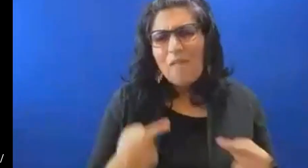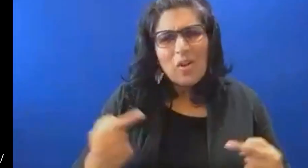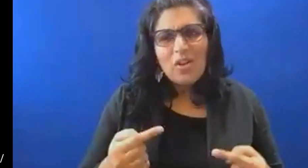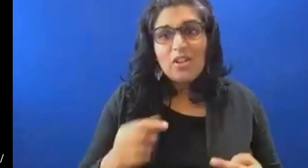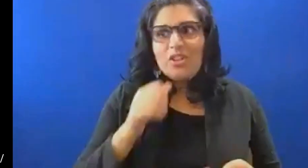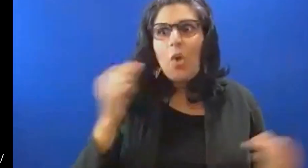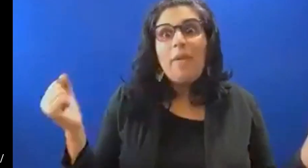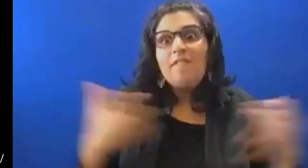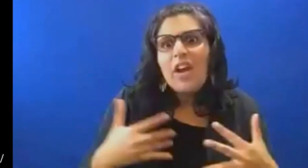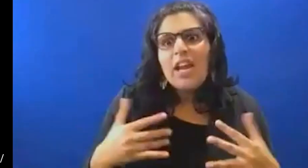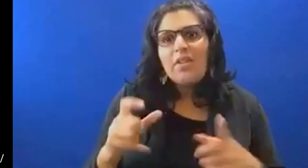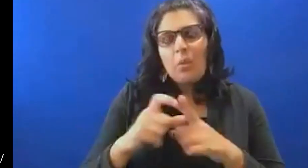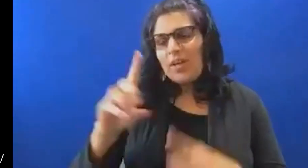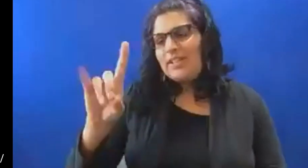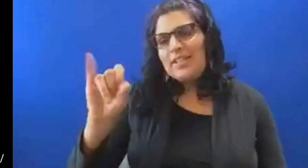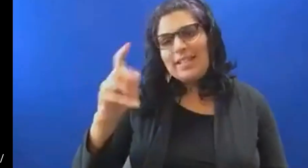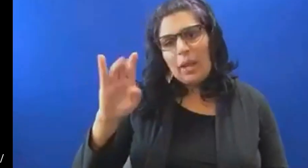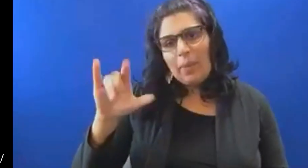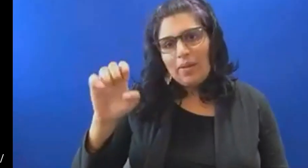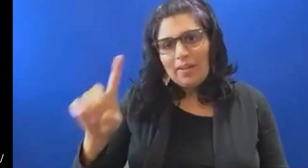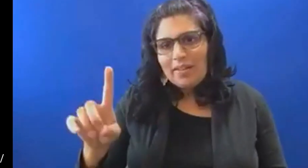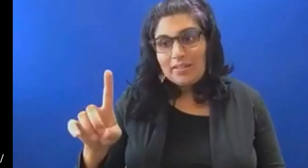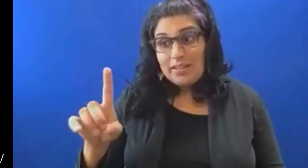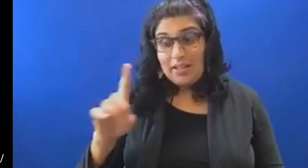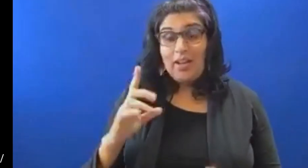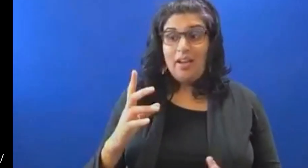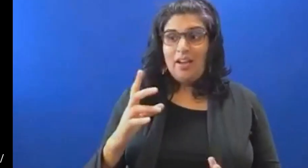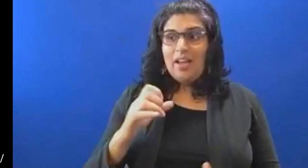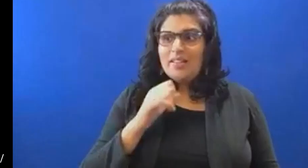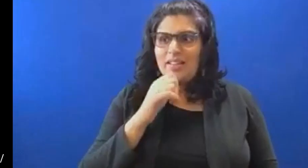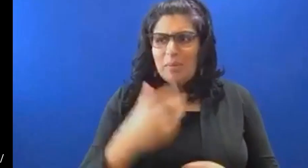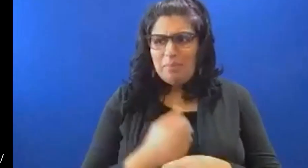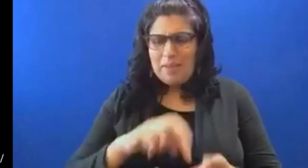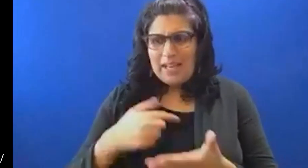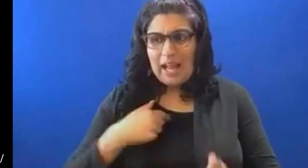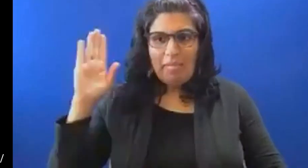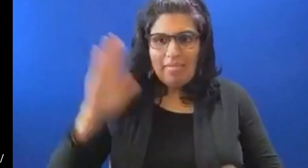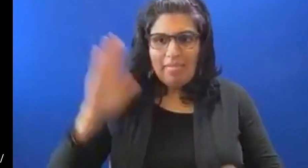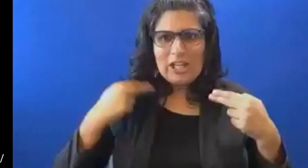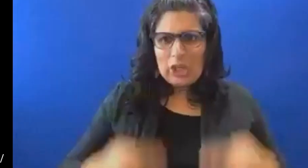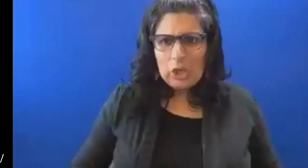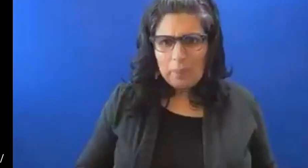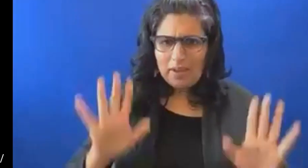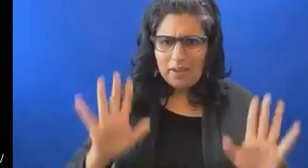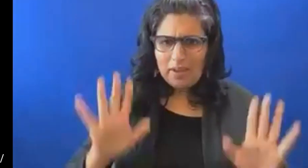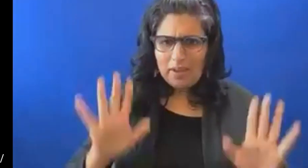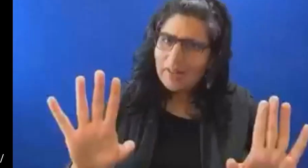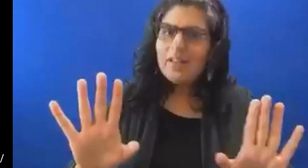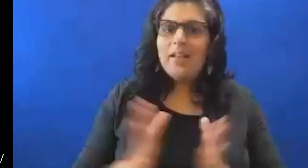And to acknowledge that doesn't make me less than human. If you say that I have special needs, my question for you is, what makes my needs so much more